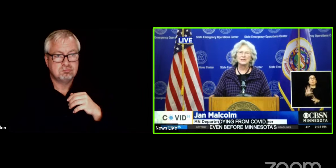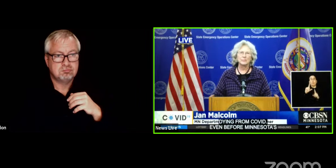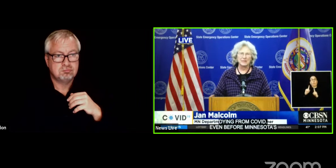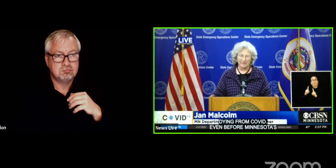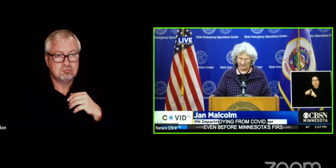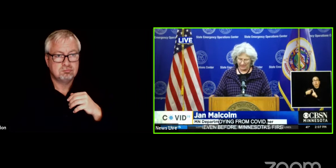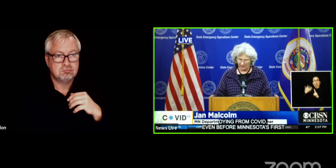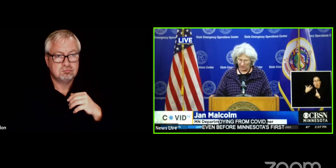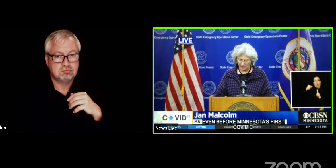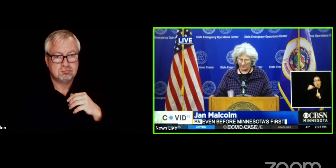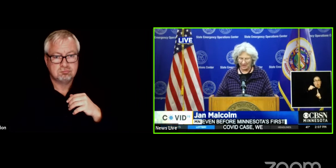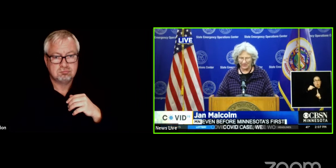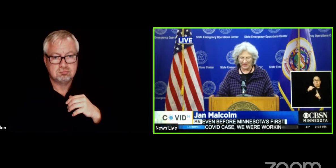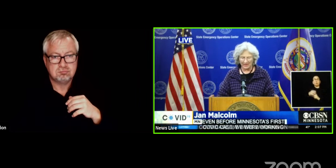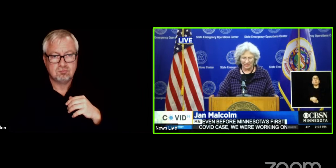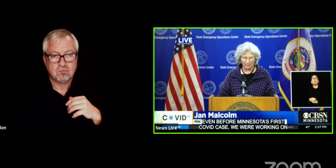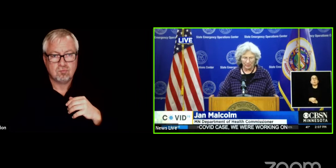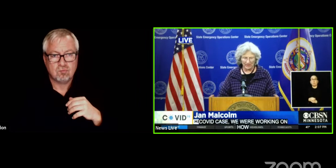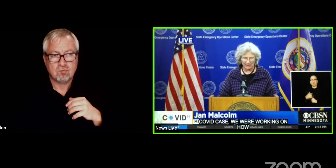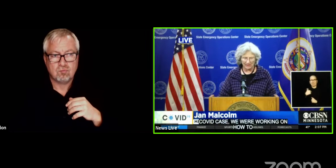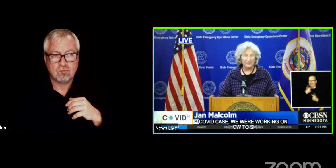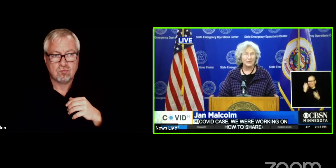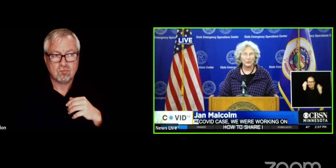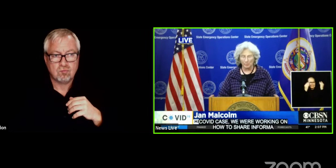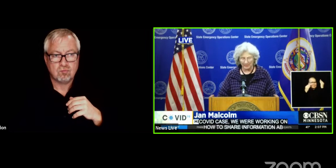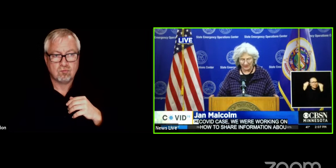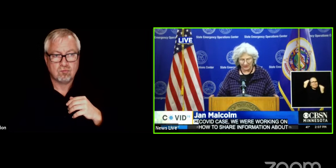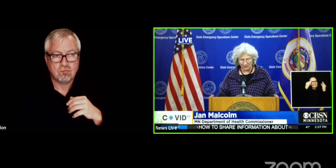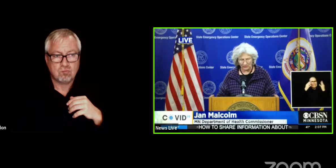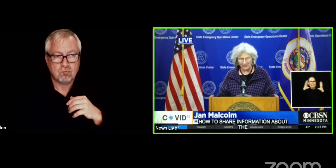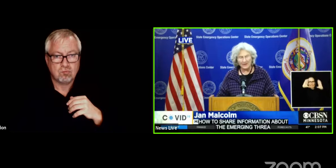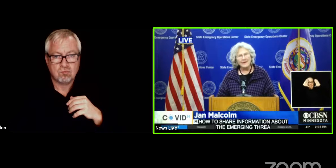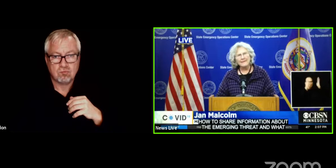TO BE DONE IN LONG-TERM CARE SETTINGS TO PROTECT THESE VULNERABLE MINNESOTANS.